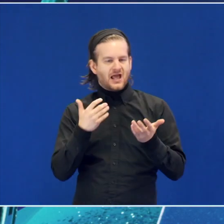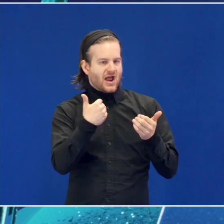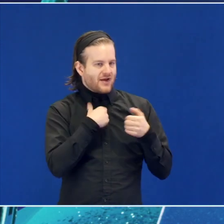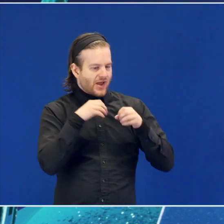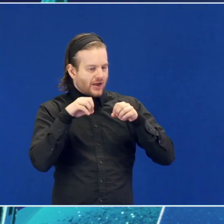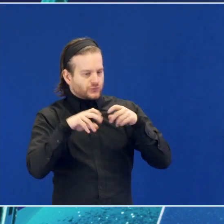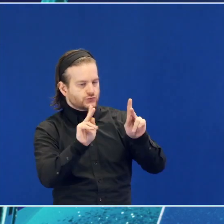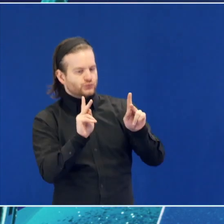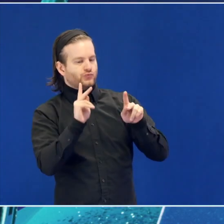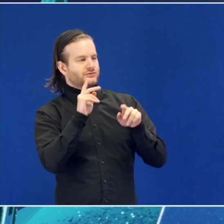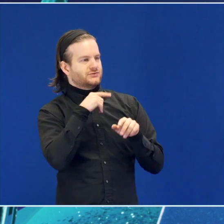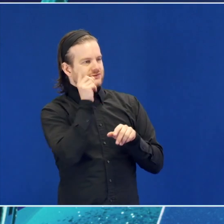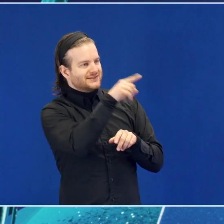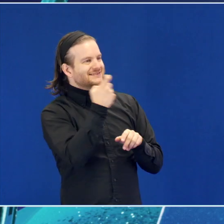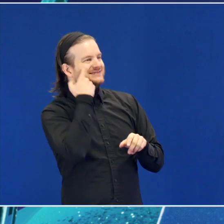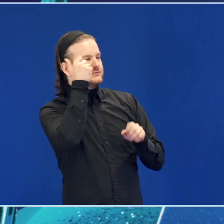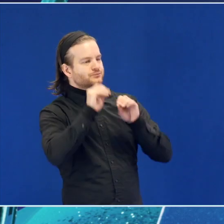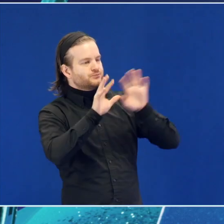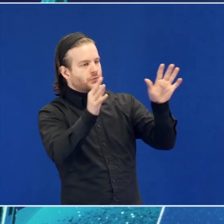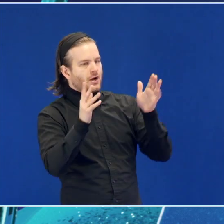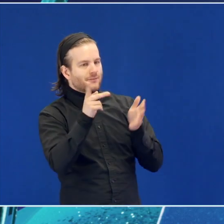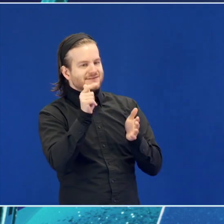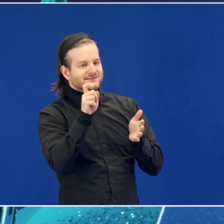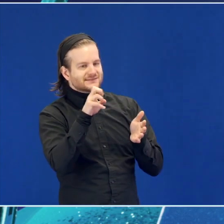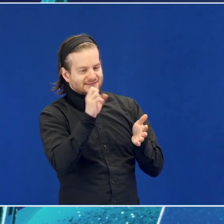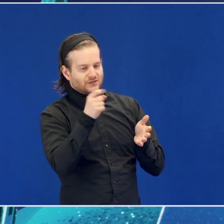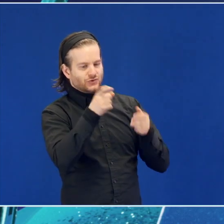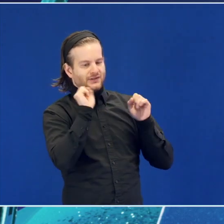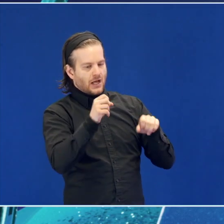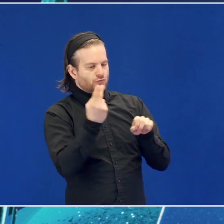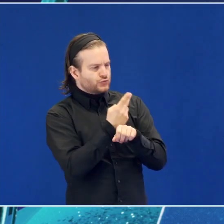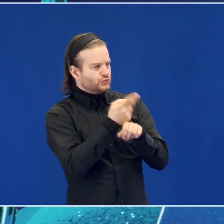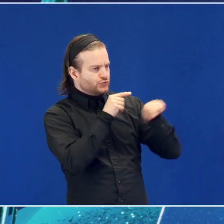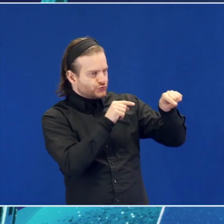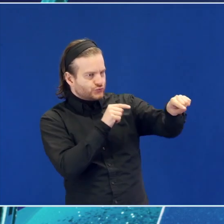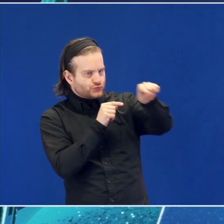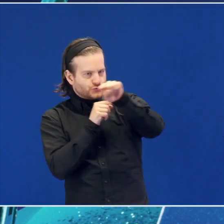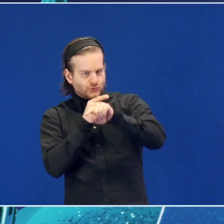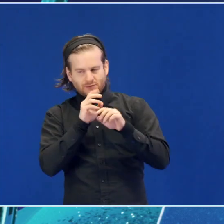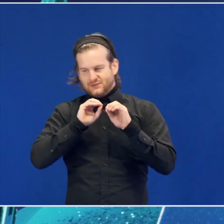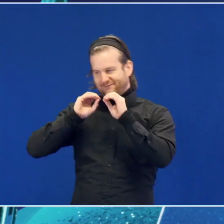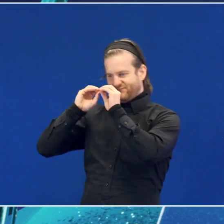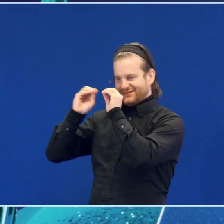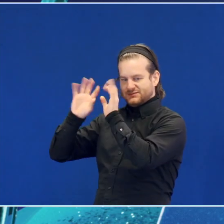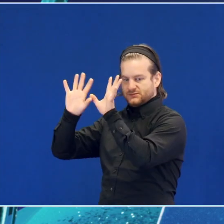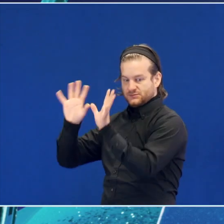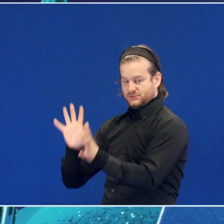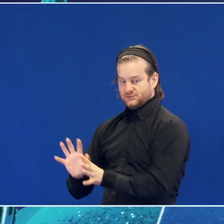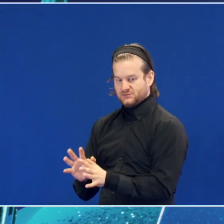within my team or within my organization so I can, A, accessibility-enable those AI processes?"